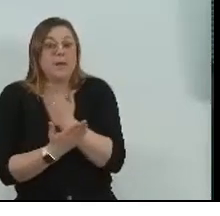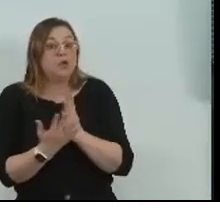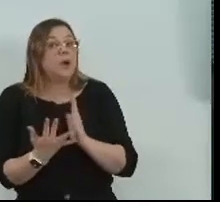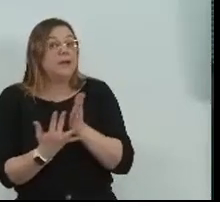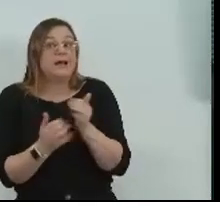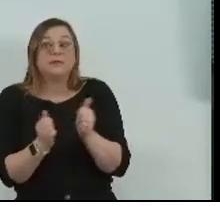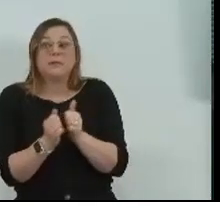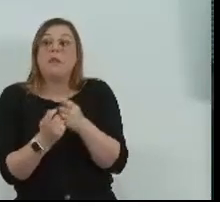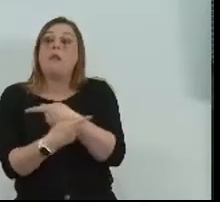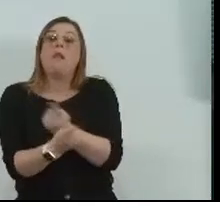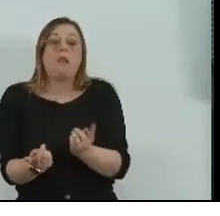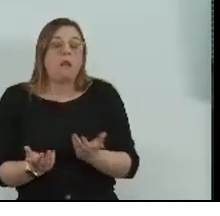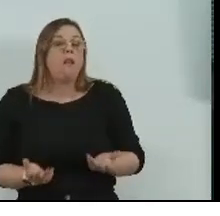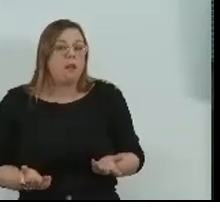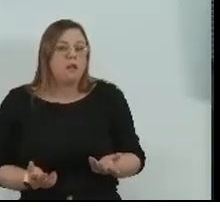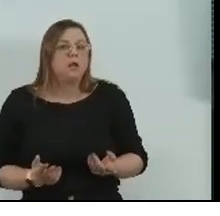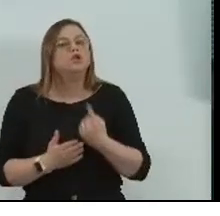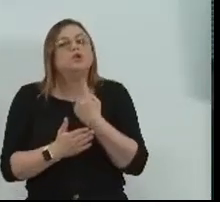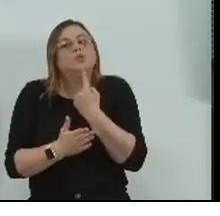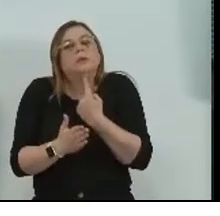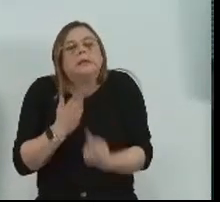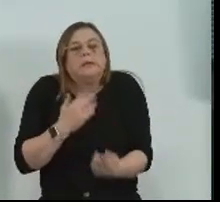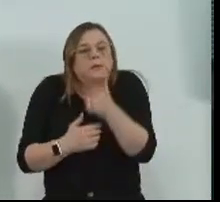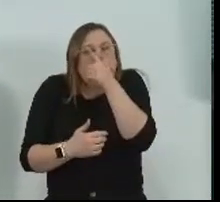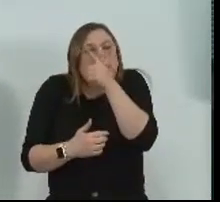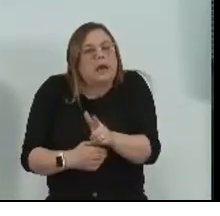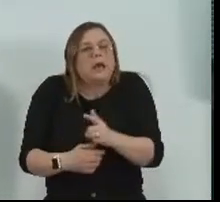And as I say, it's you know, it's a unique privilege to work on such an